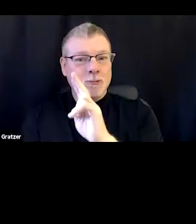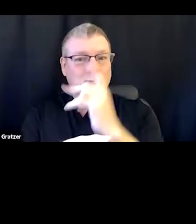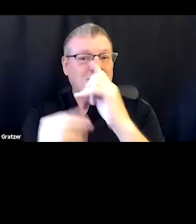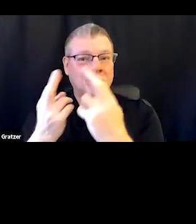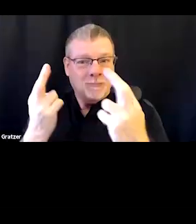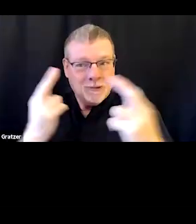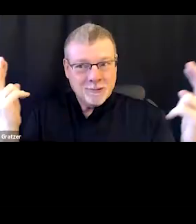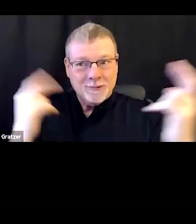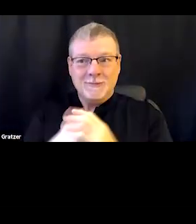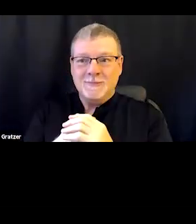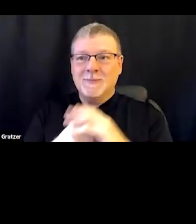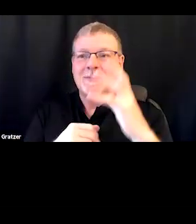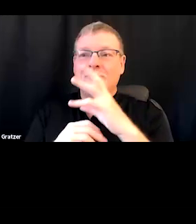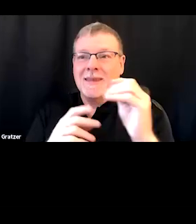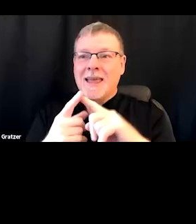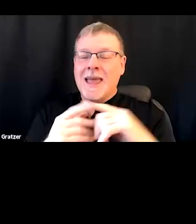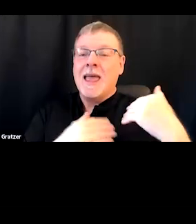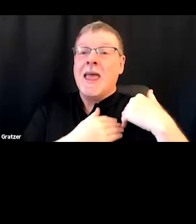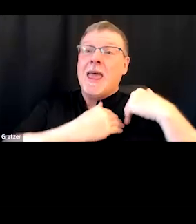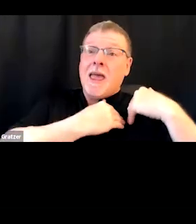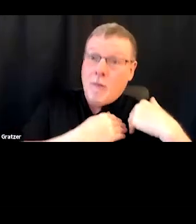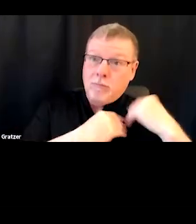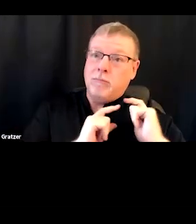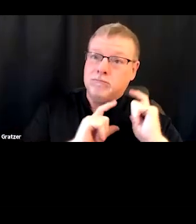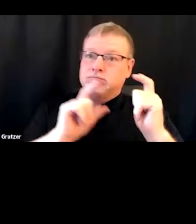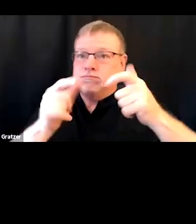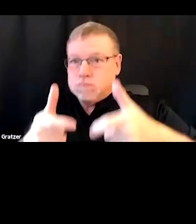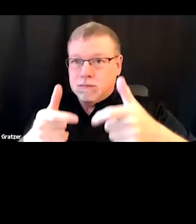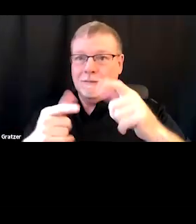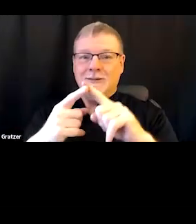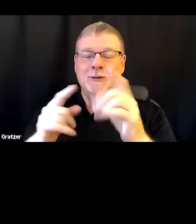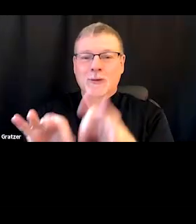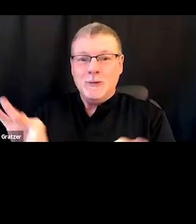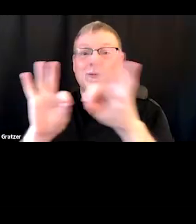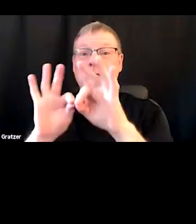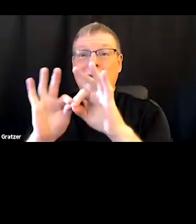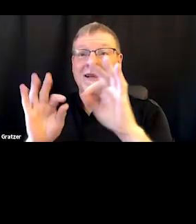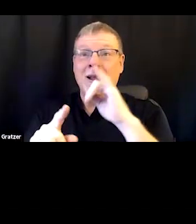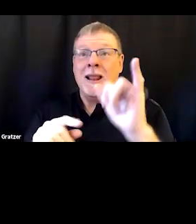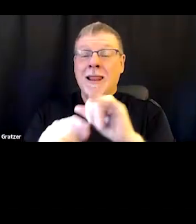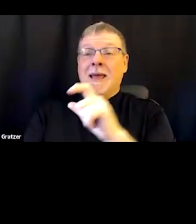also lightening the load from critical resources, such as law enforcement,